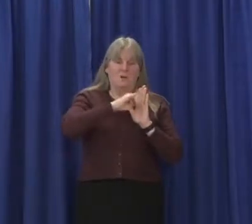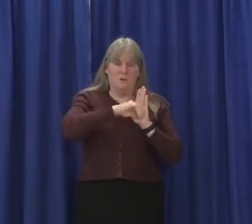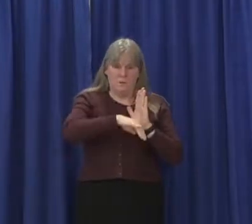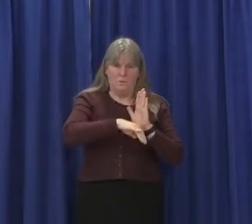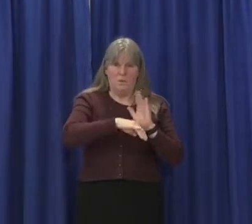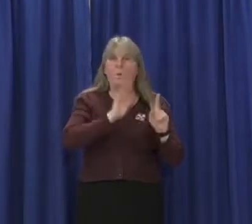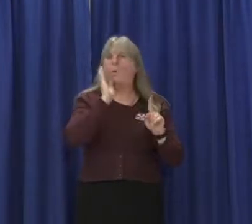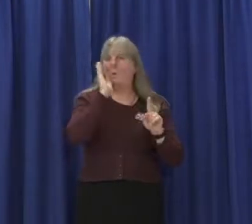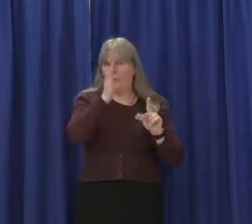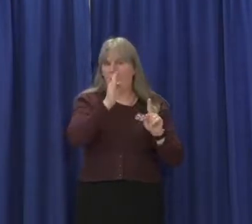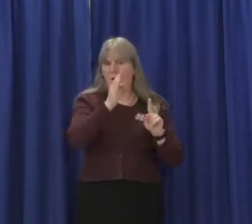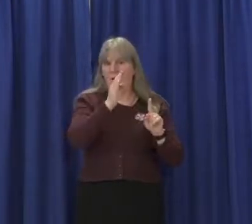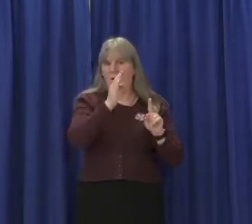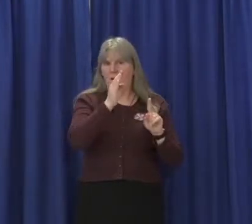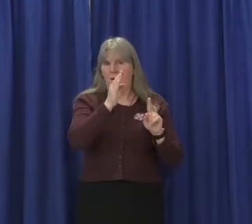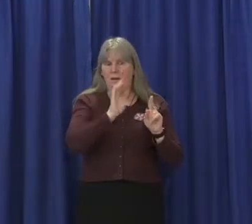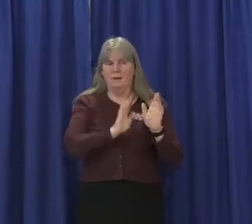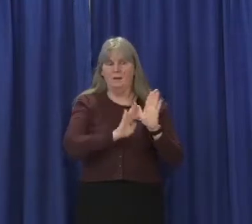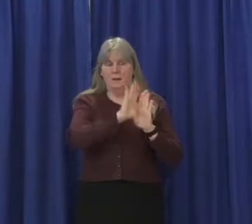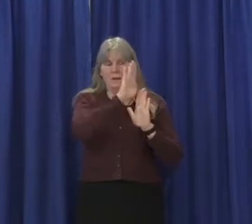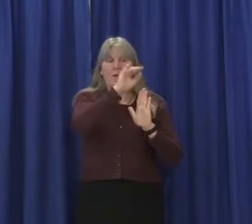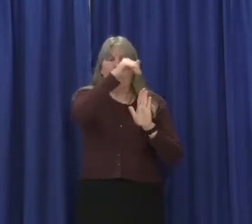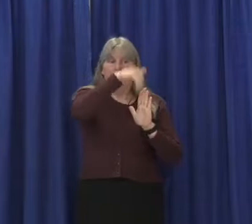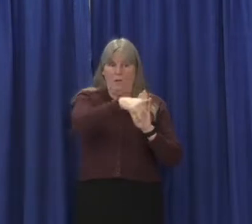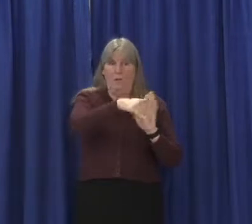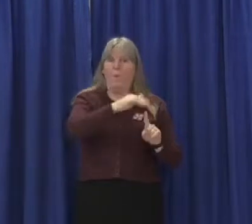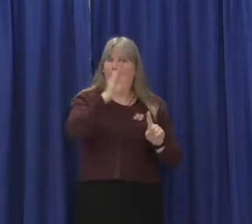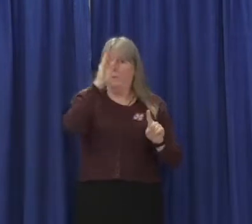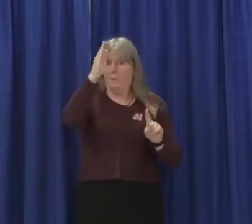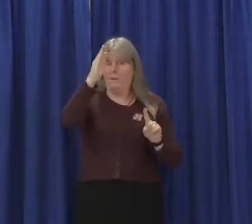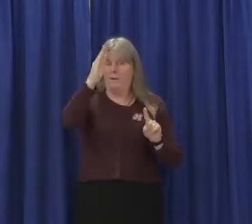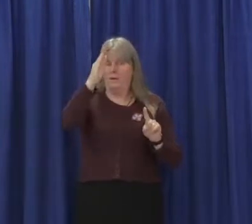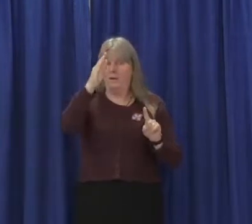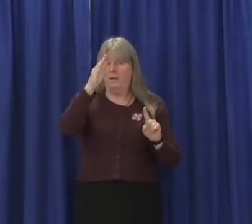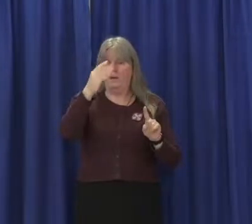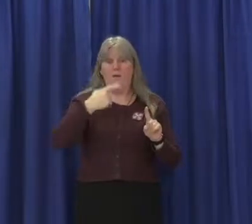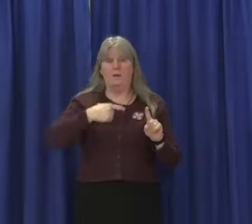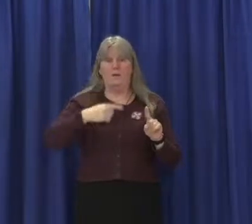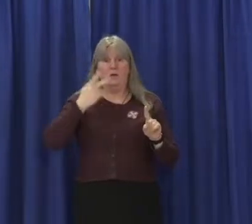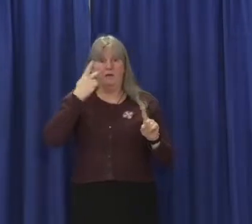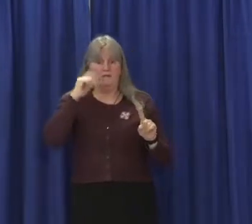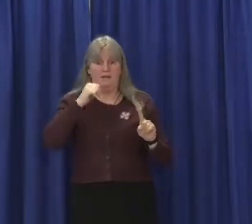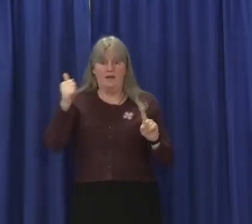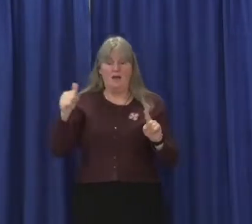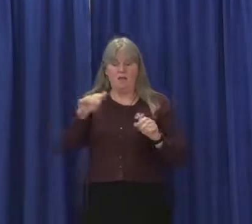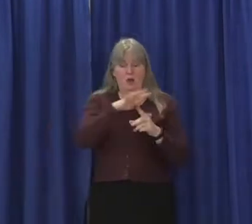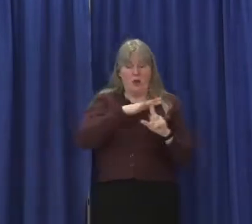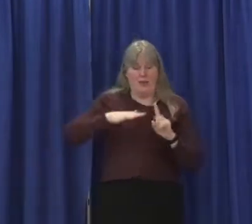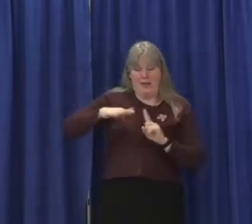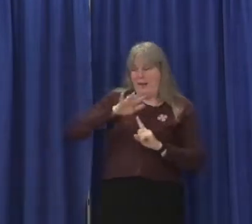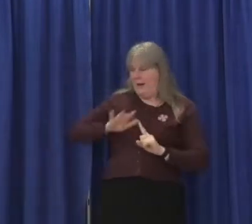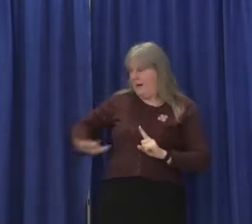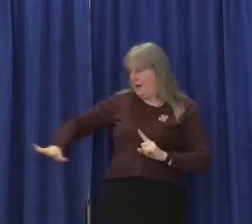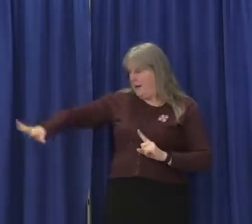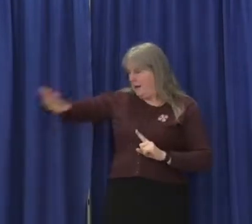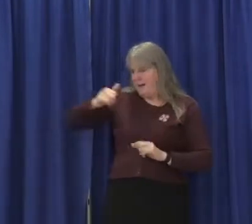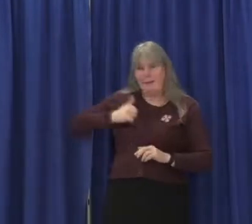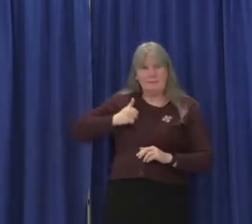And-- and, you know, we expect based on what we've seen in other jurisdictions across Canada, and what we're starting